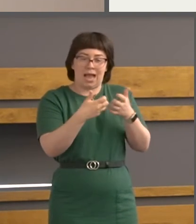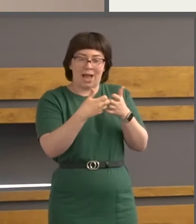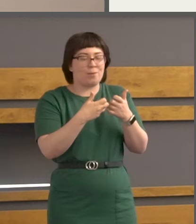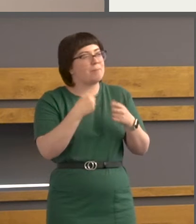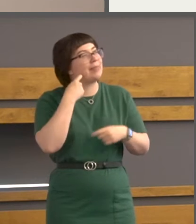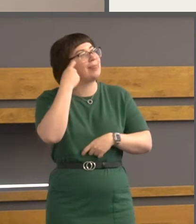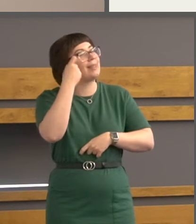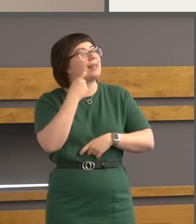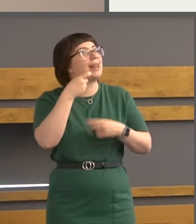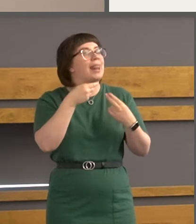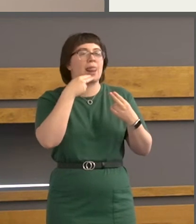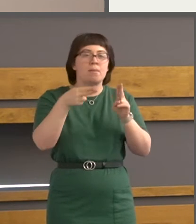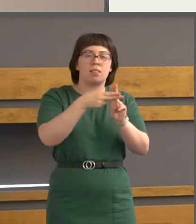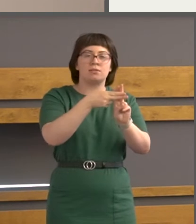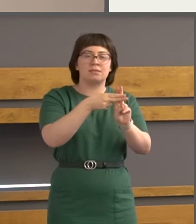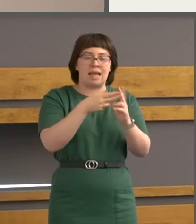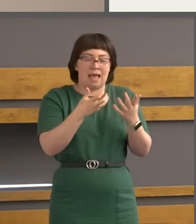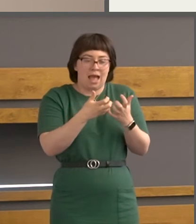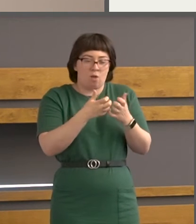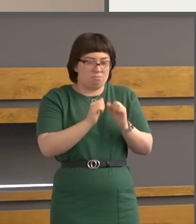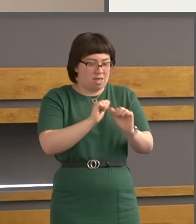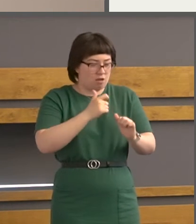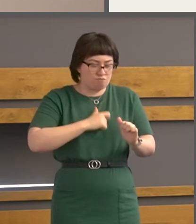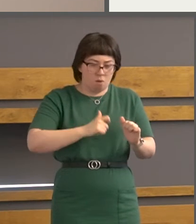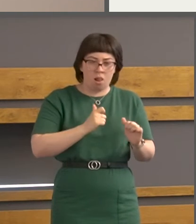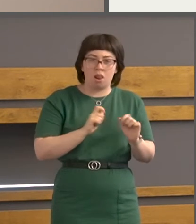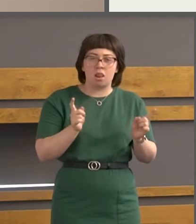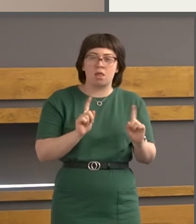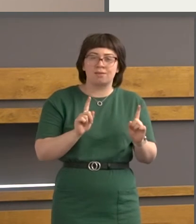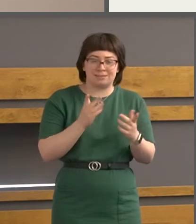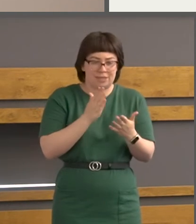and what their role is in the space of a museum.